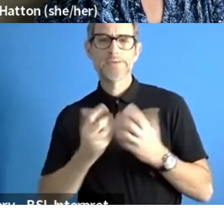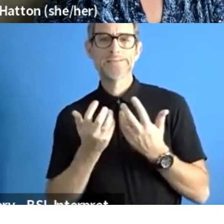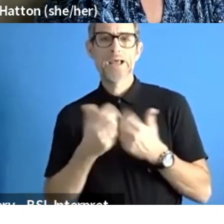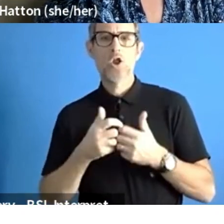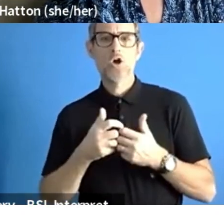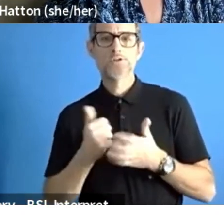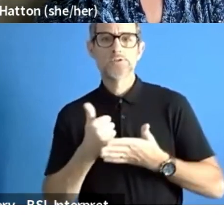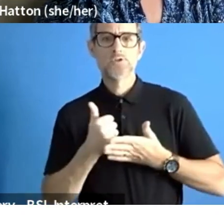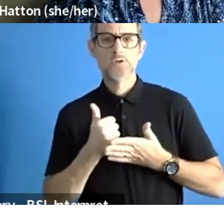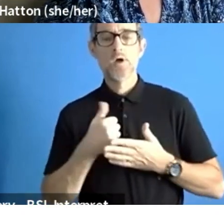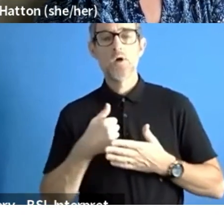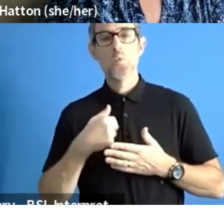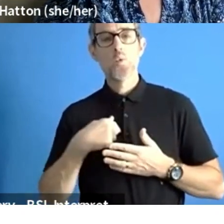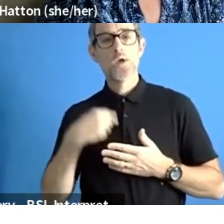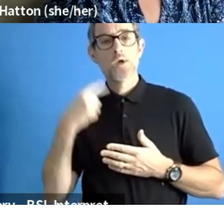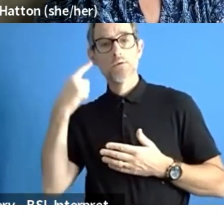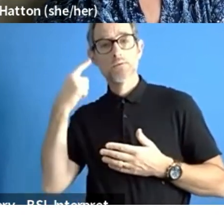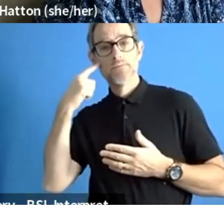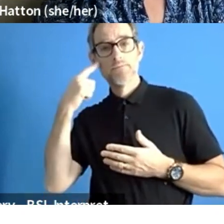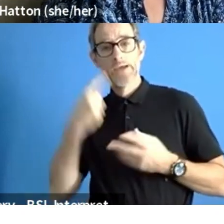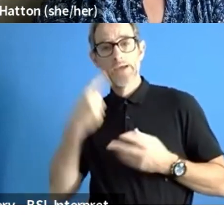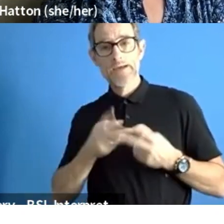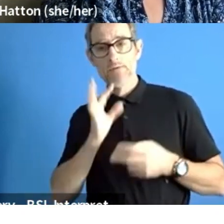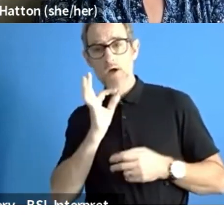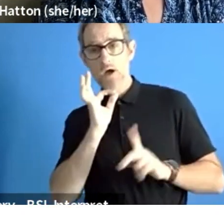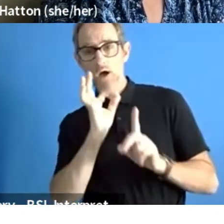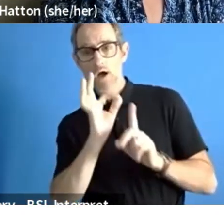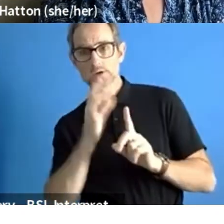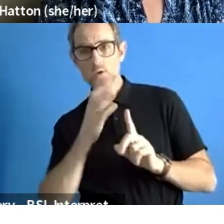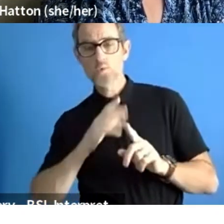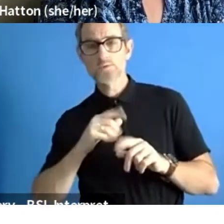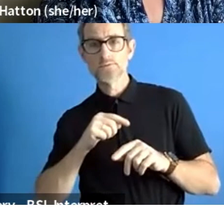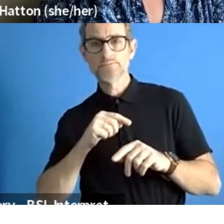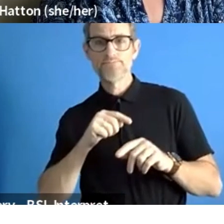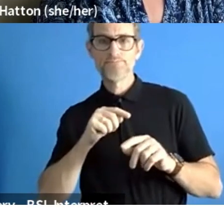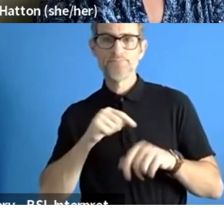conscious of if we say to them can you spend some time looking at this tech,